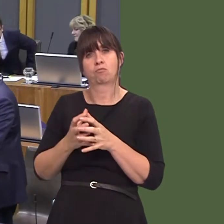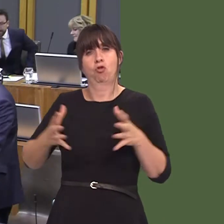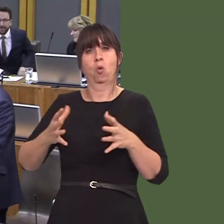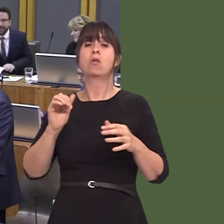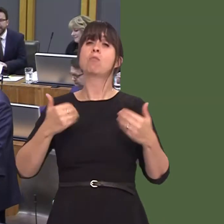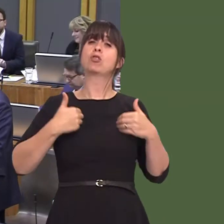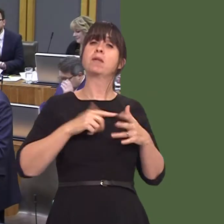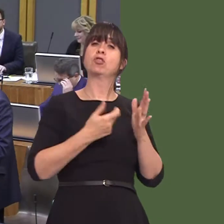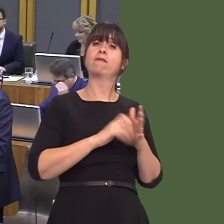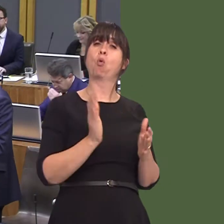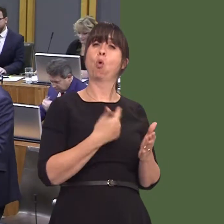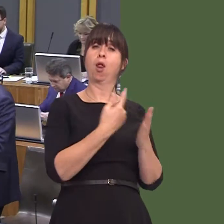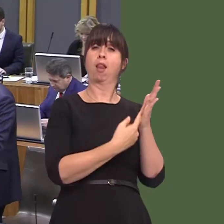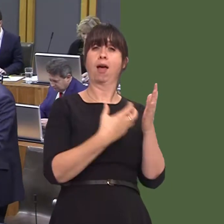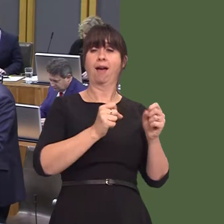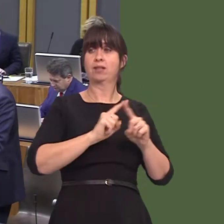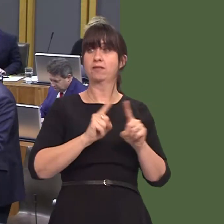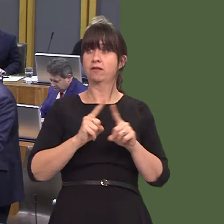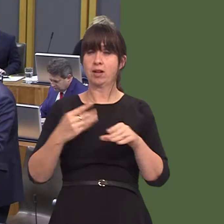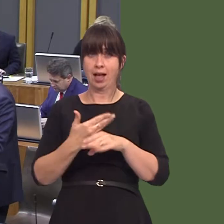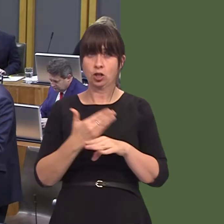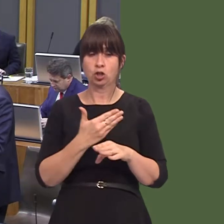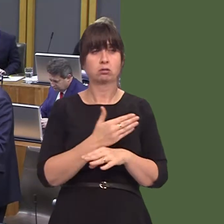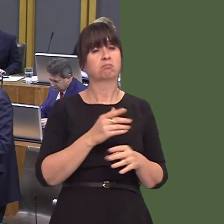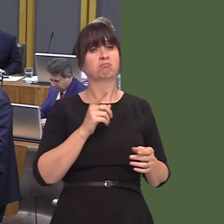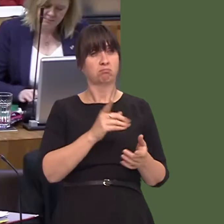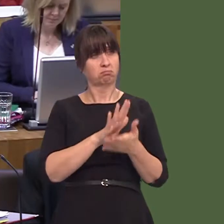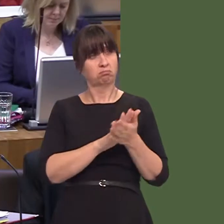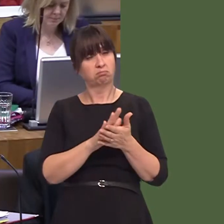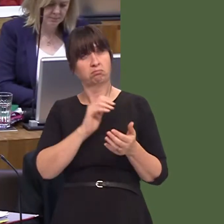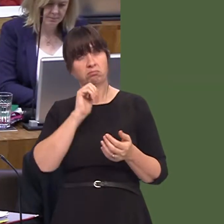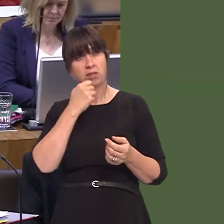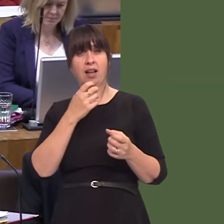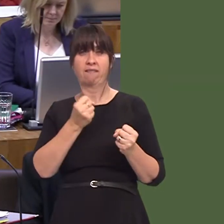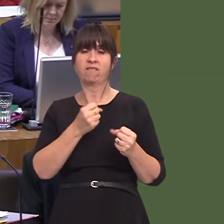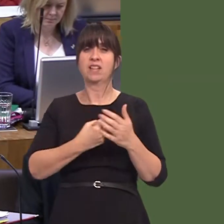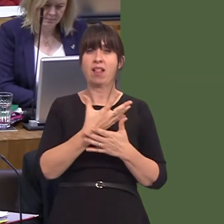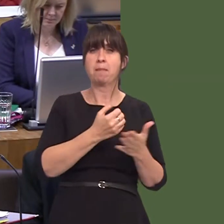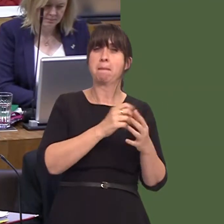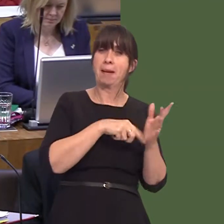ëProsperity for Allí sets out a range of actions and priorities that will benefit small and medium-sized enterprises, and they include the development bank, enhanced Business Wales